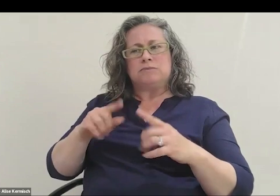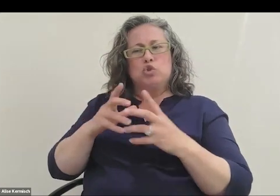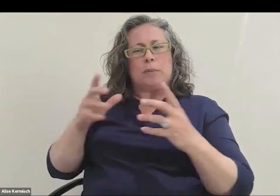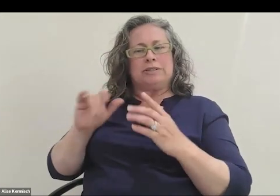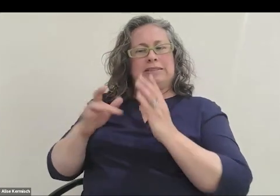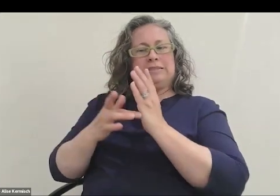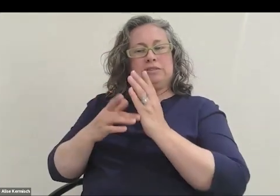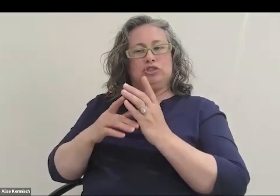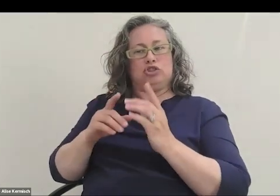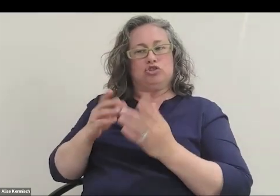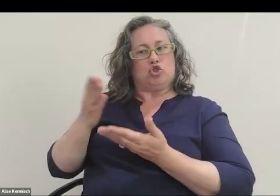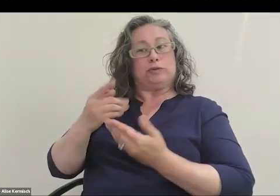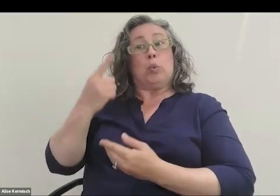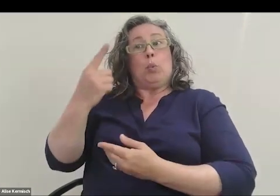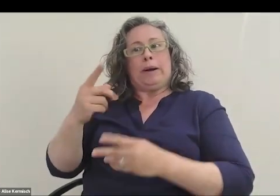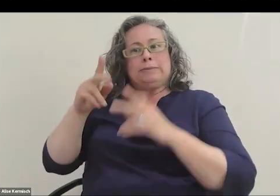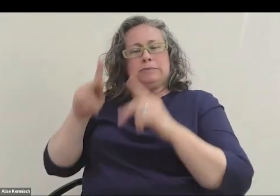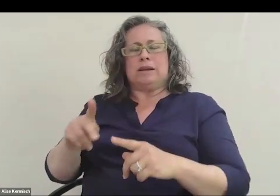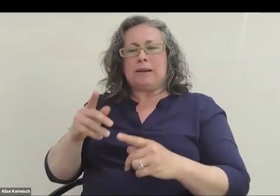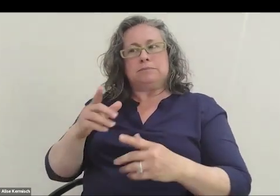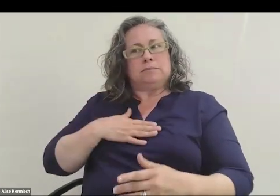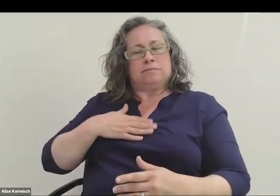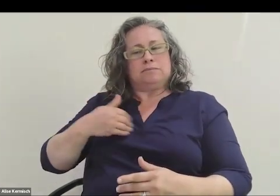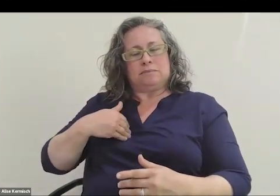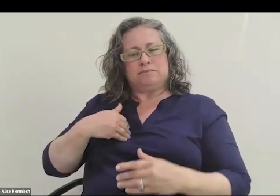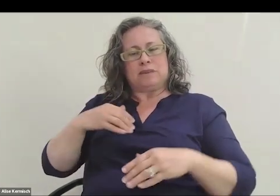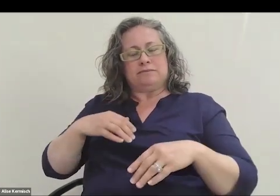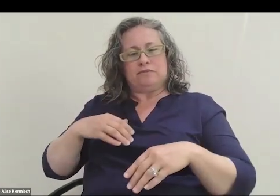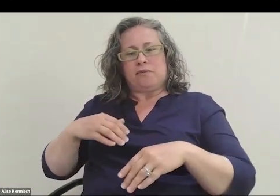I love my prosthesis. I'm glad it serves me. Not hating it. We also have to think